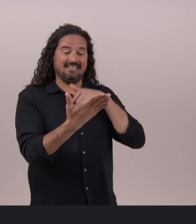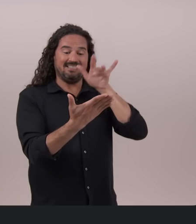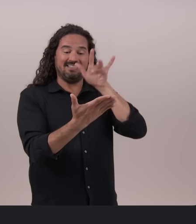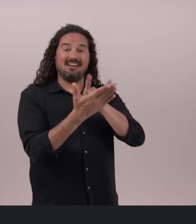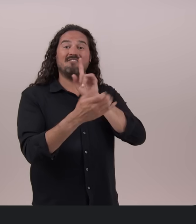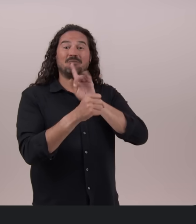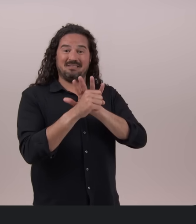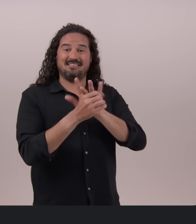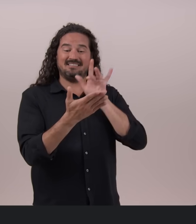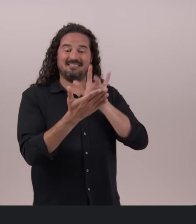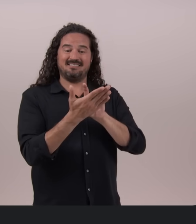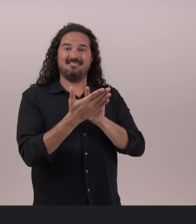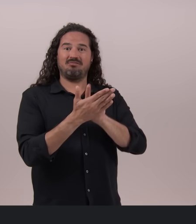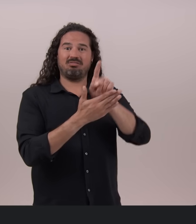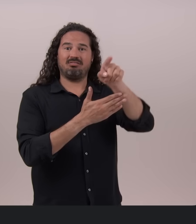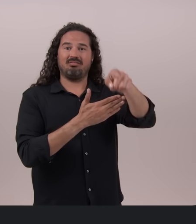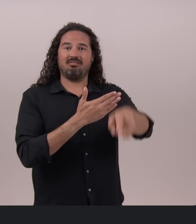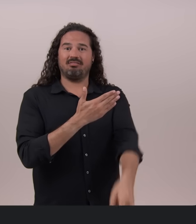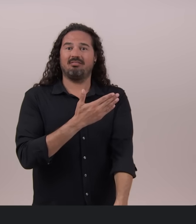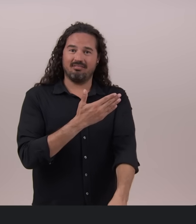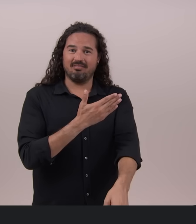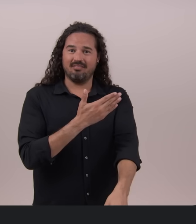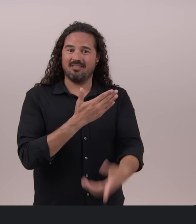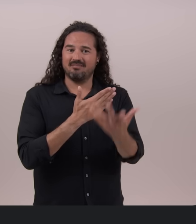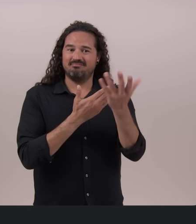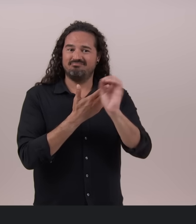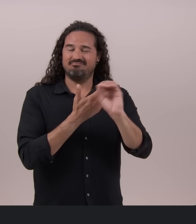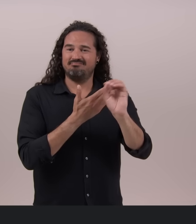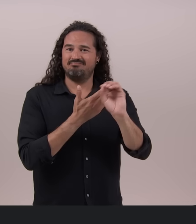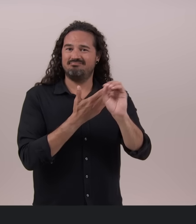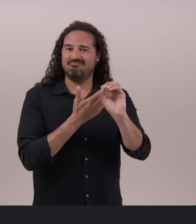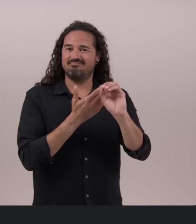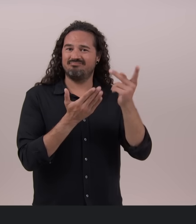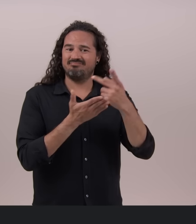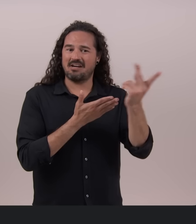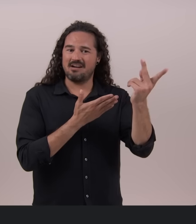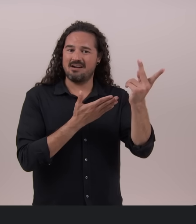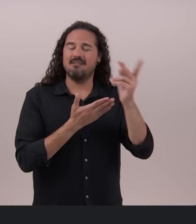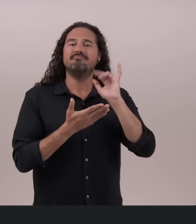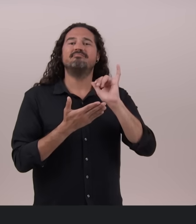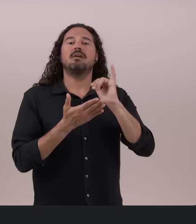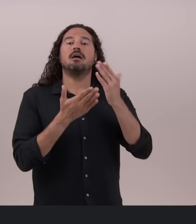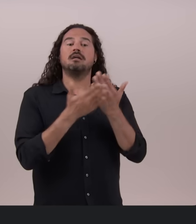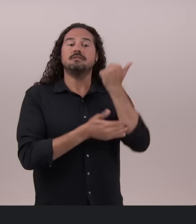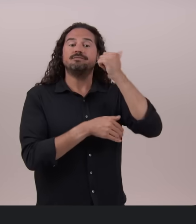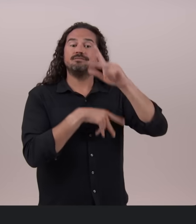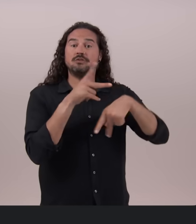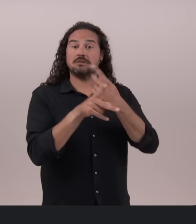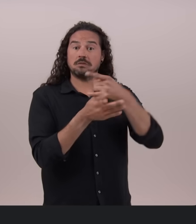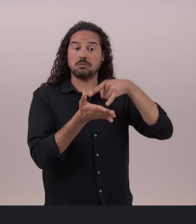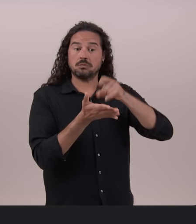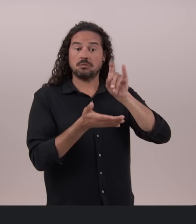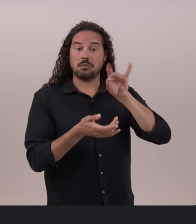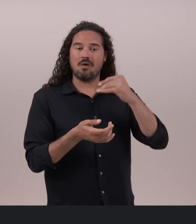it doesn't currently go anywhere. In the latest version of Android Studio, we have a dedicated App Links Assistant